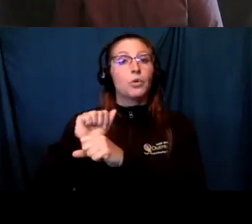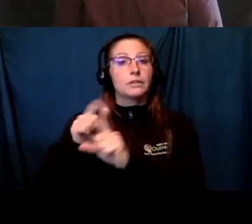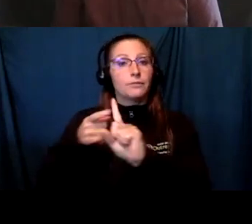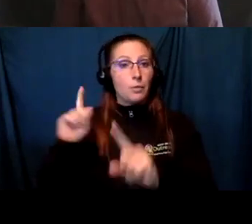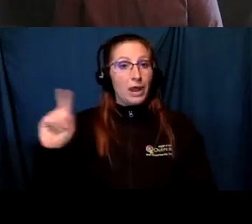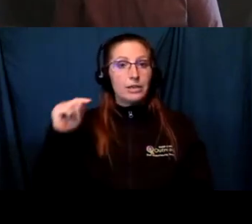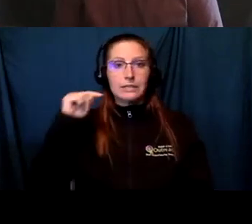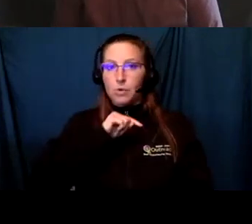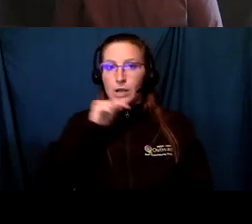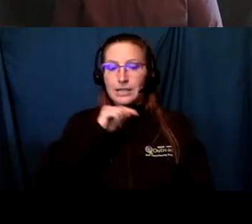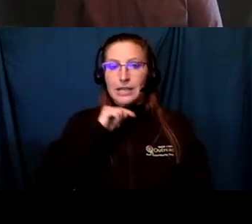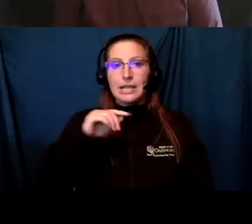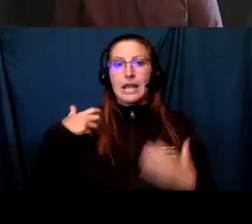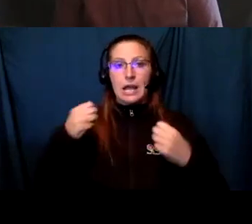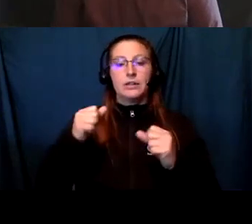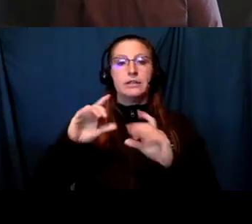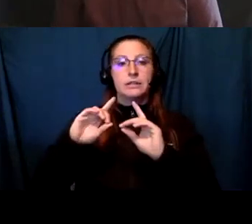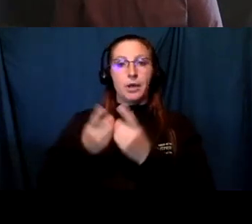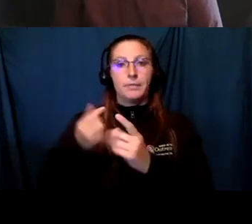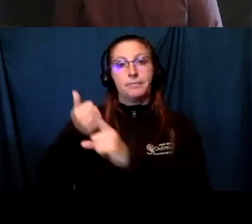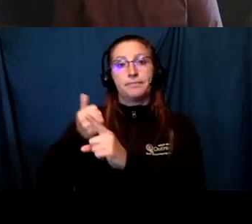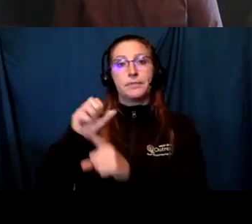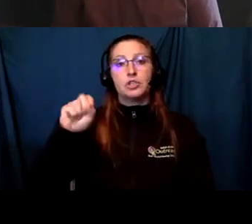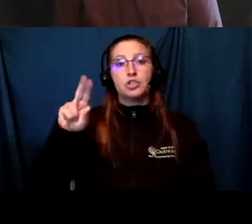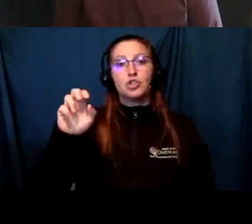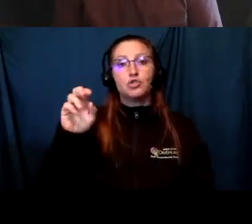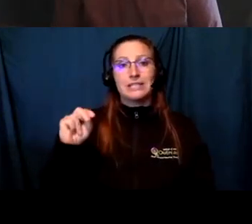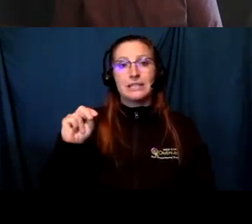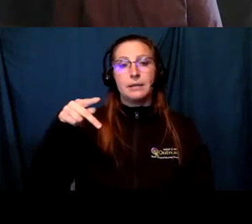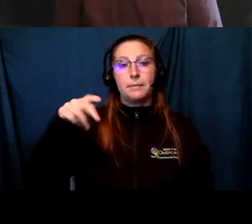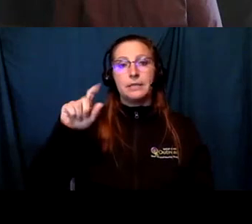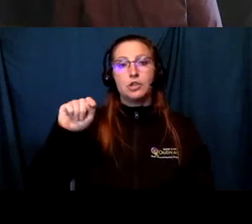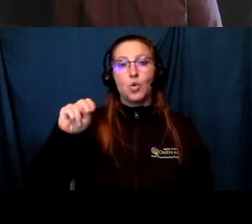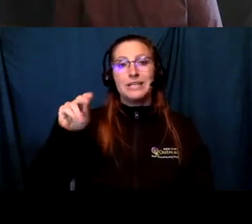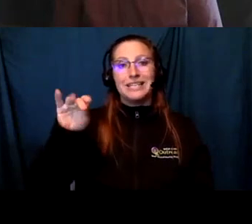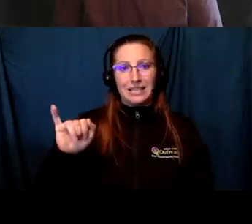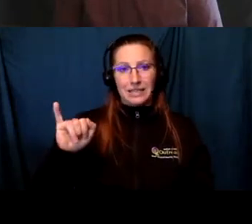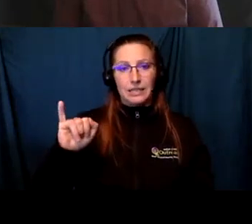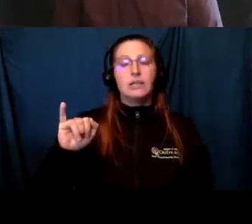department named Susan Patoni. She's been with us for over a decade as well doing loss to follow-up